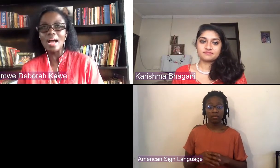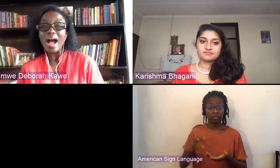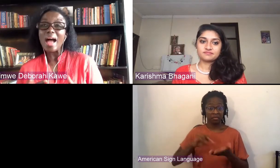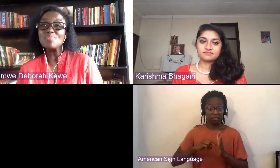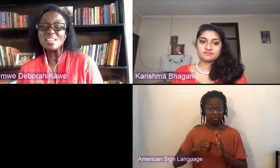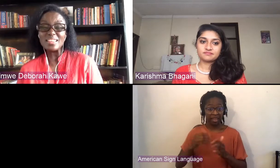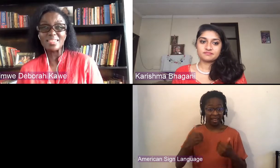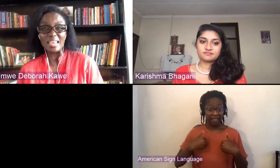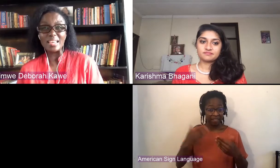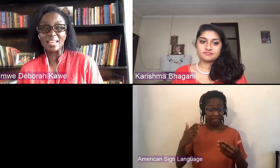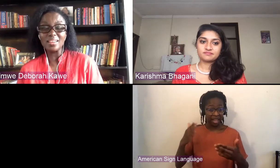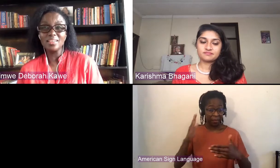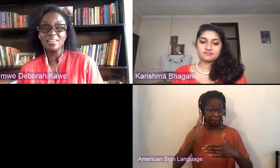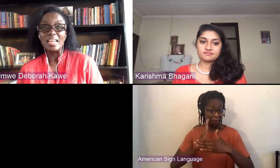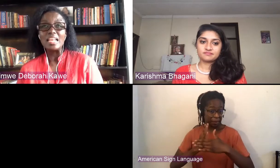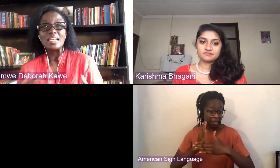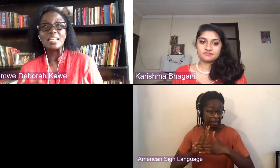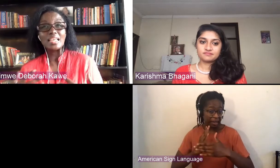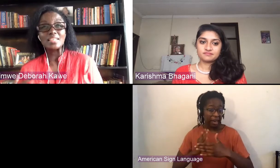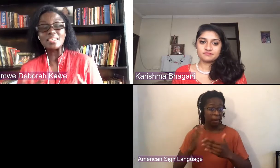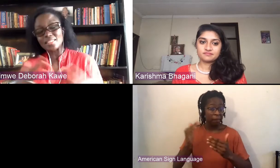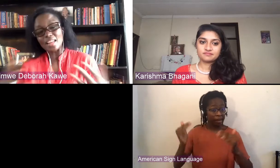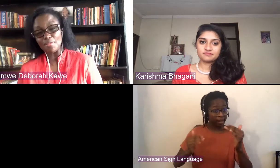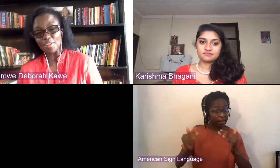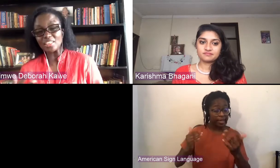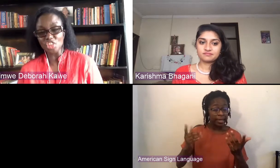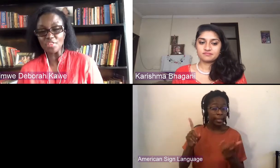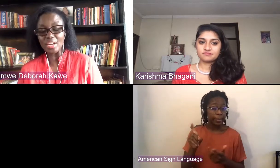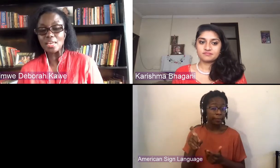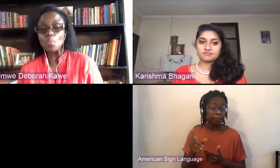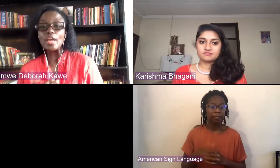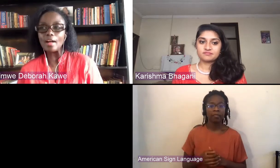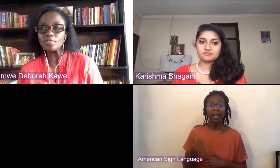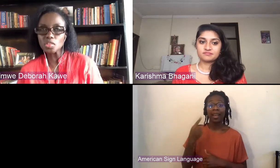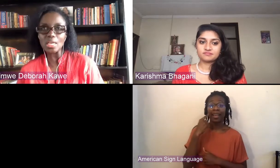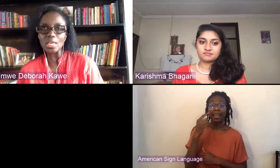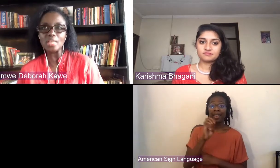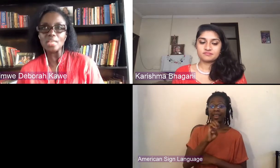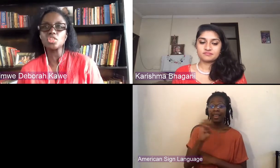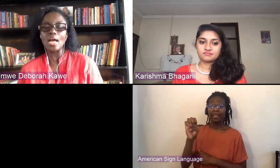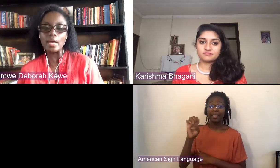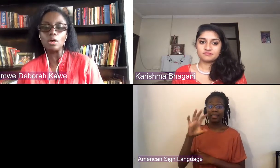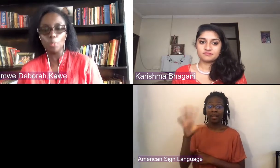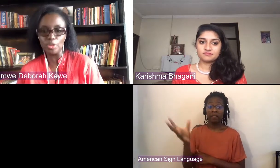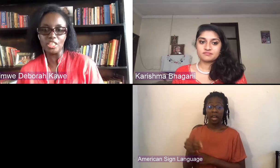I really think like Eastern Africa generally we have such a young population